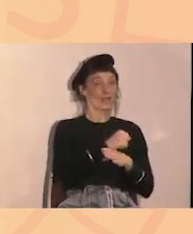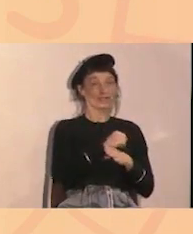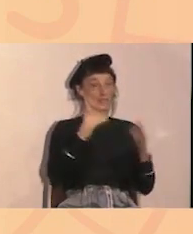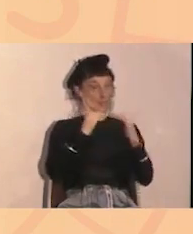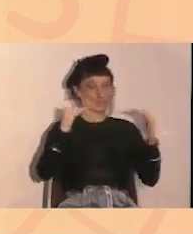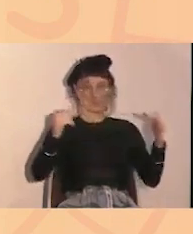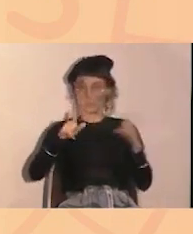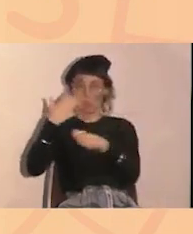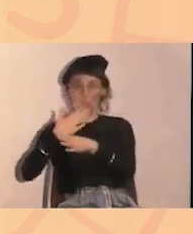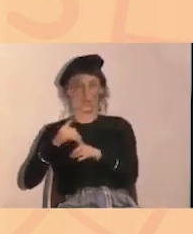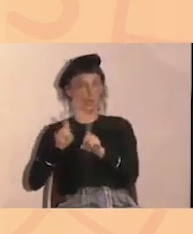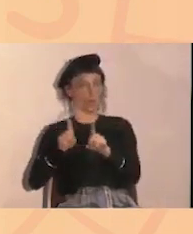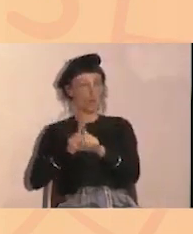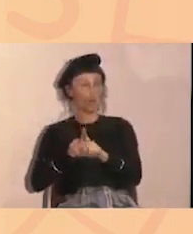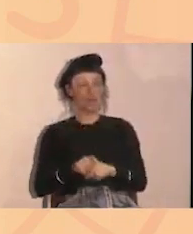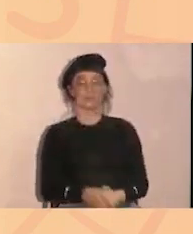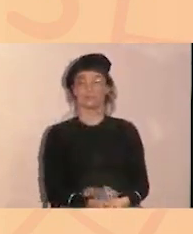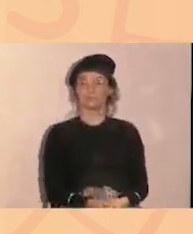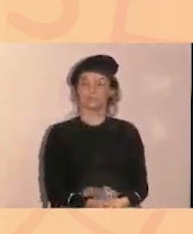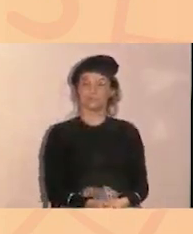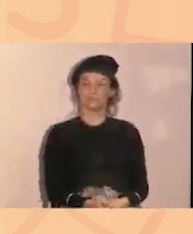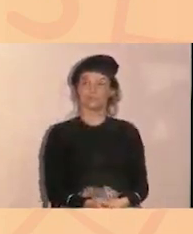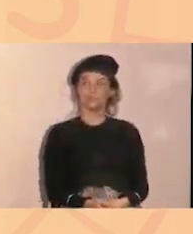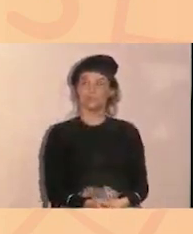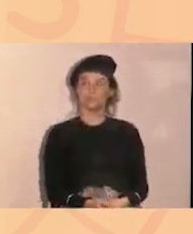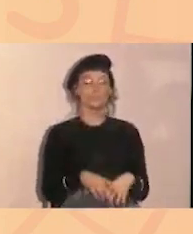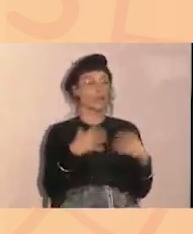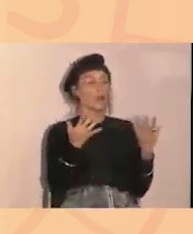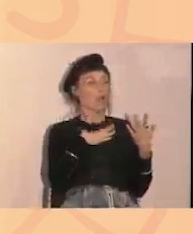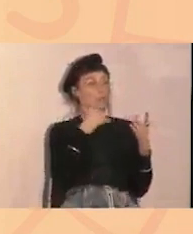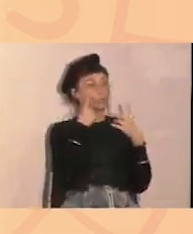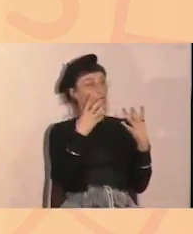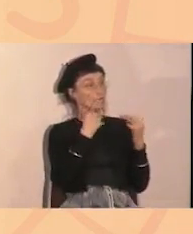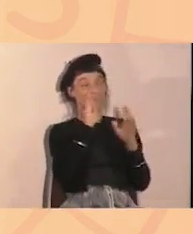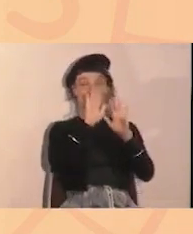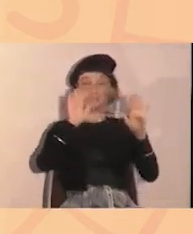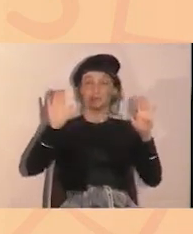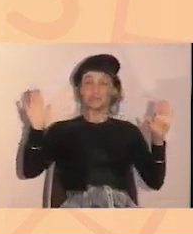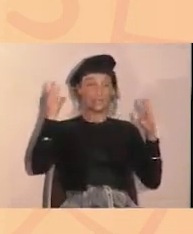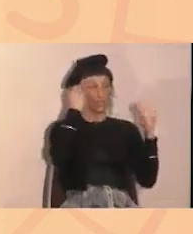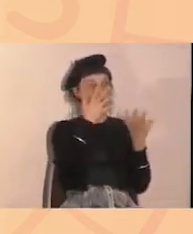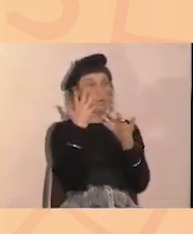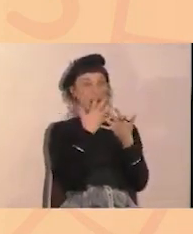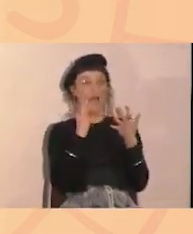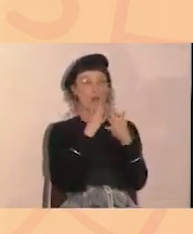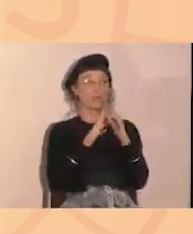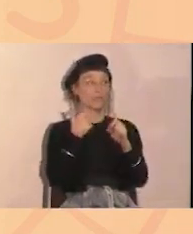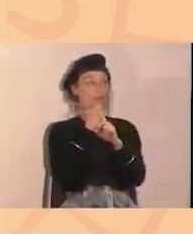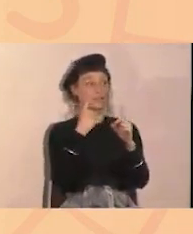So, what I wanted to do is take you through some exhibitions with the idea that they do, in fact, make change in the world.